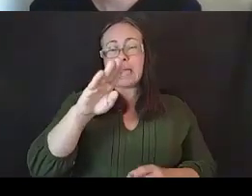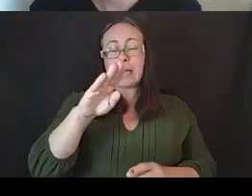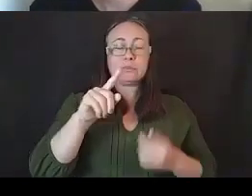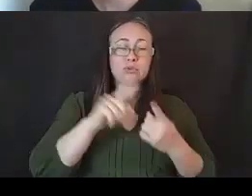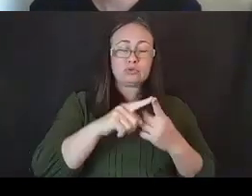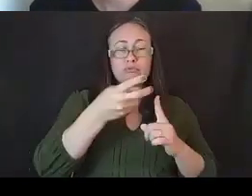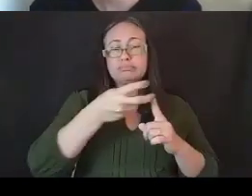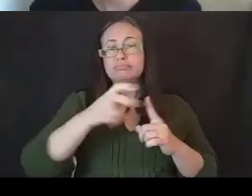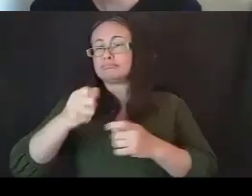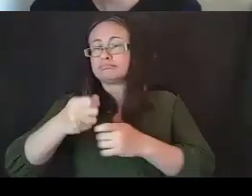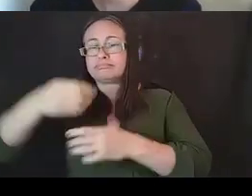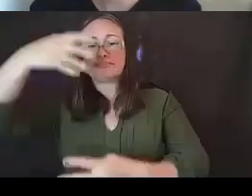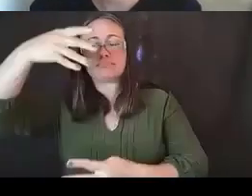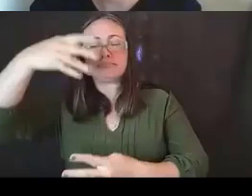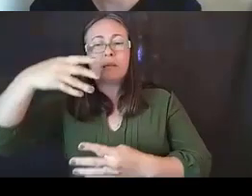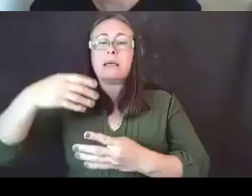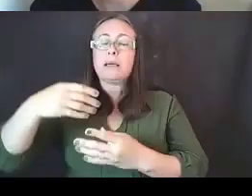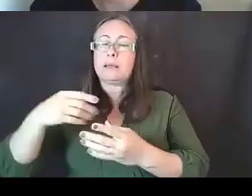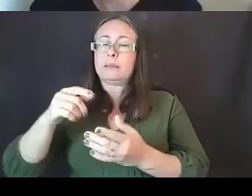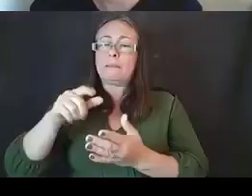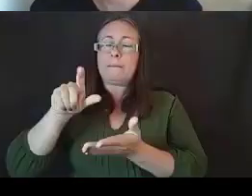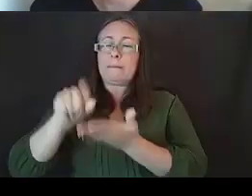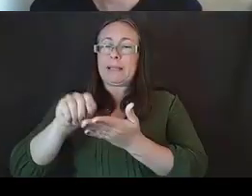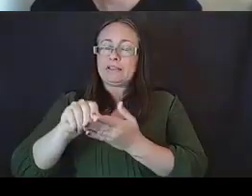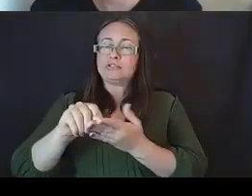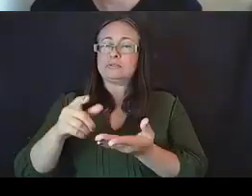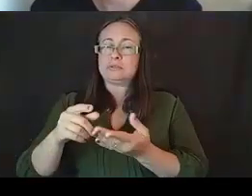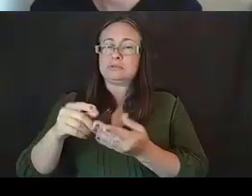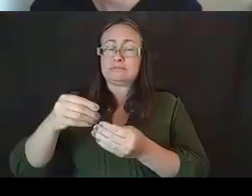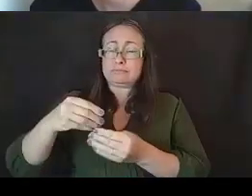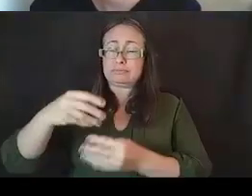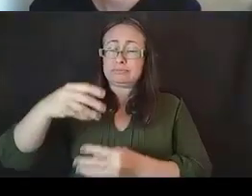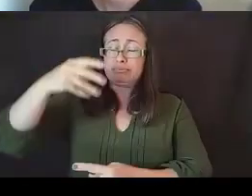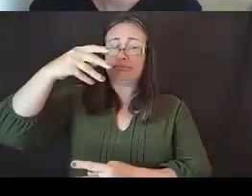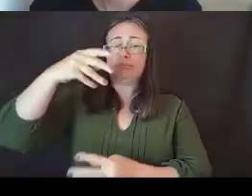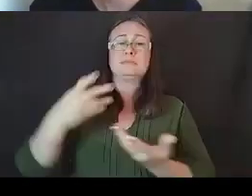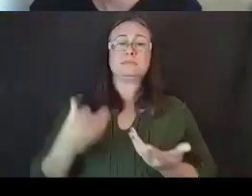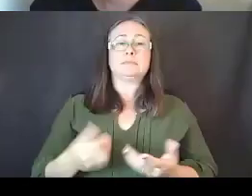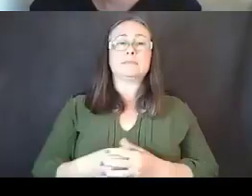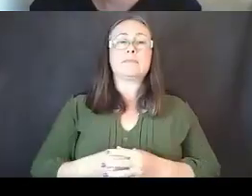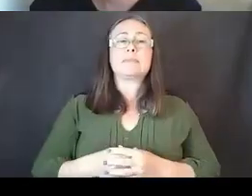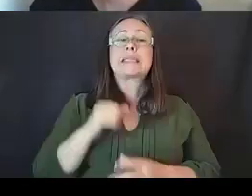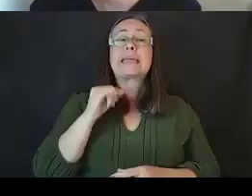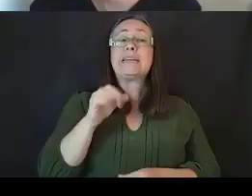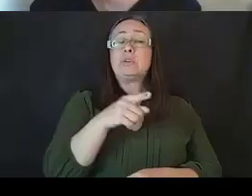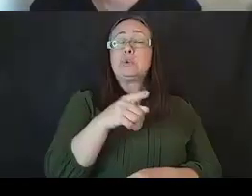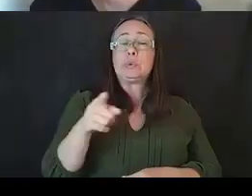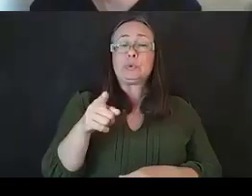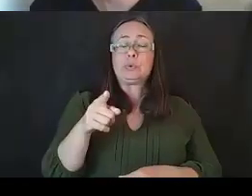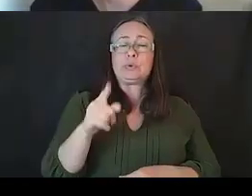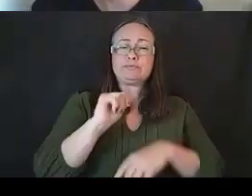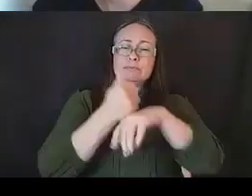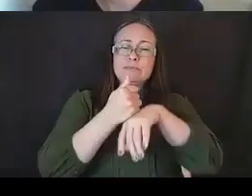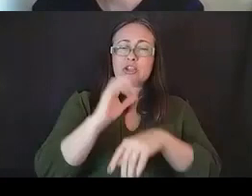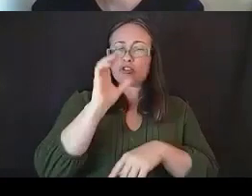that cited support from projects on that first list of projects. If you've configured a search that you'd like to run again